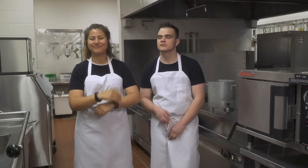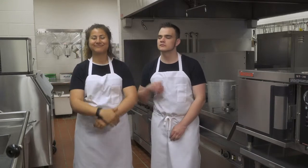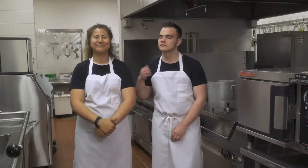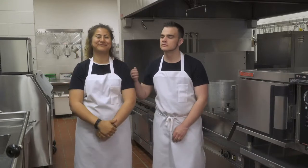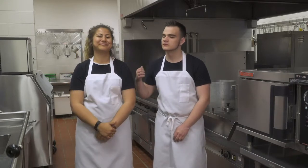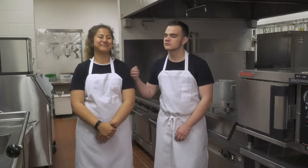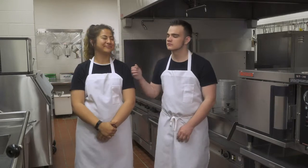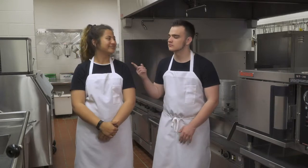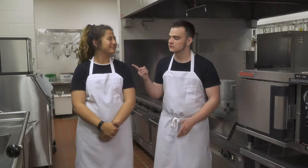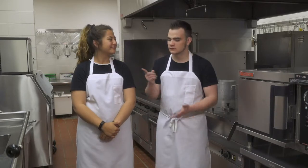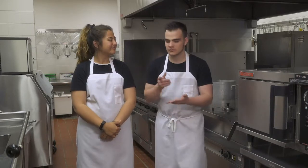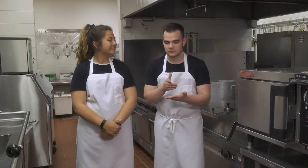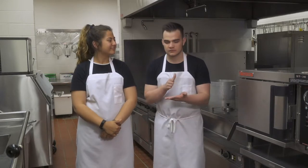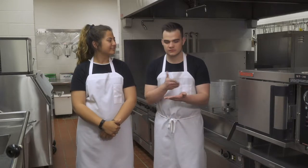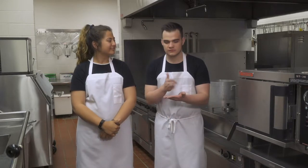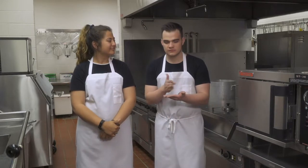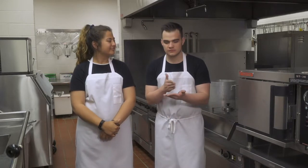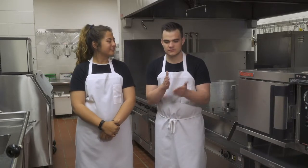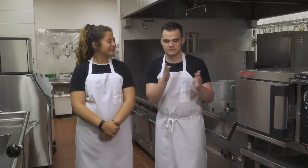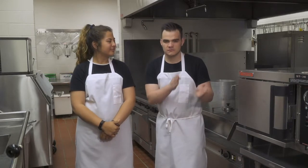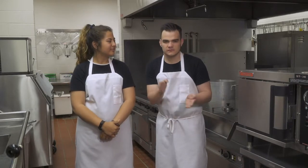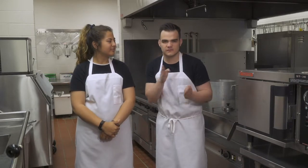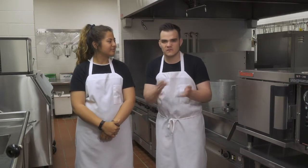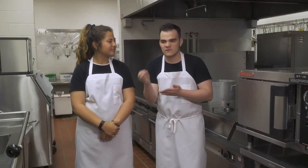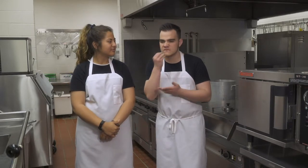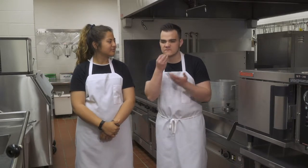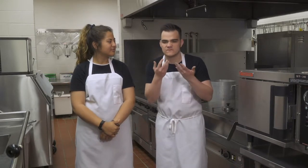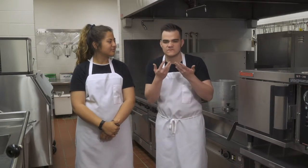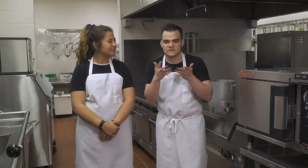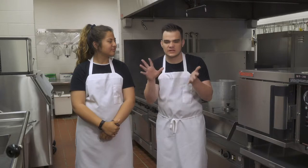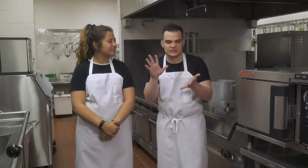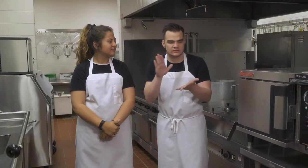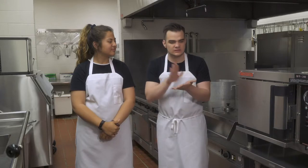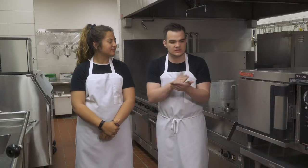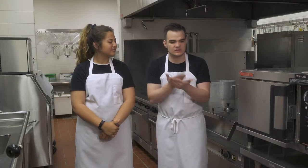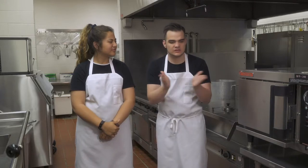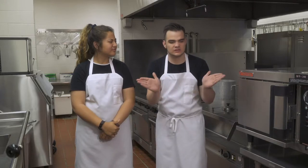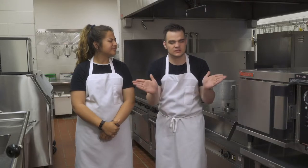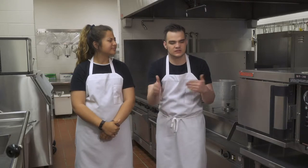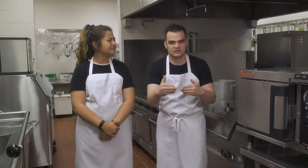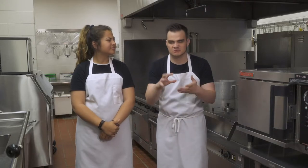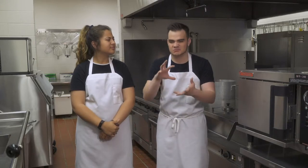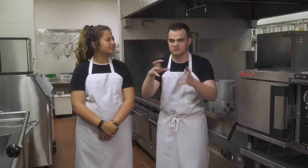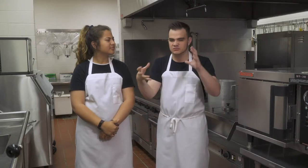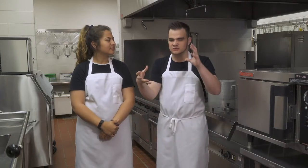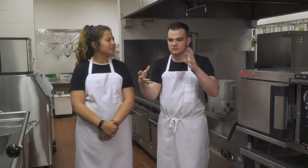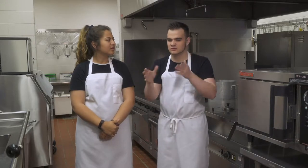So you have cooked and prepared all this food and served it and the kitchen is a mess.